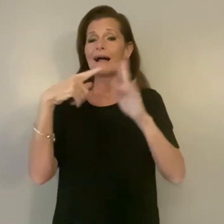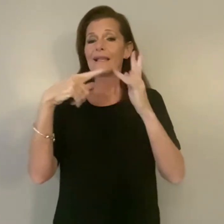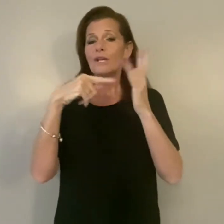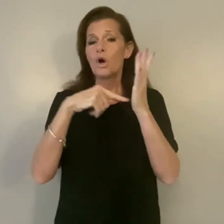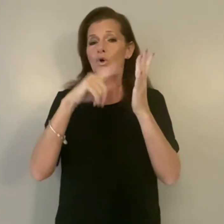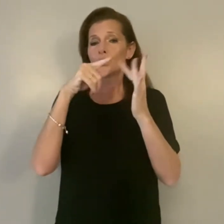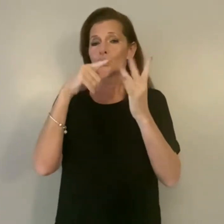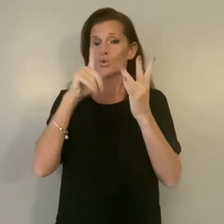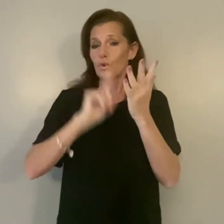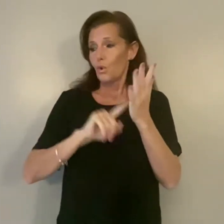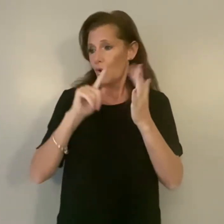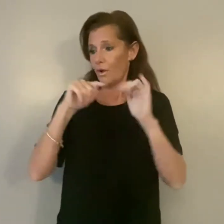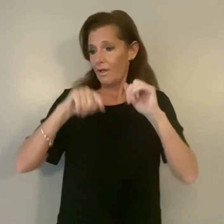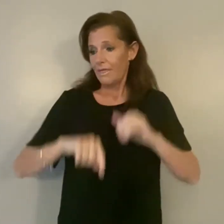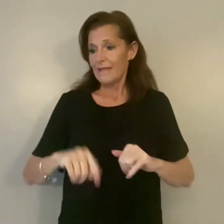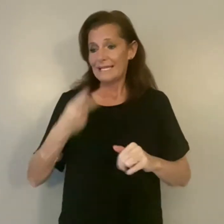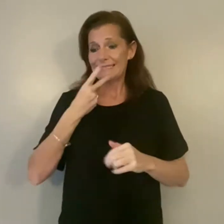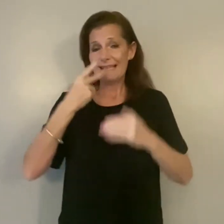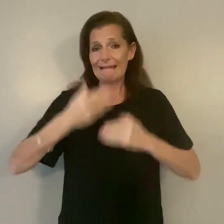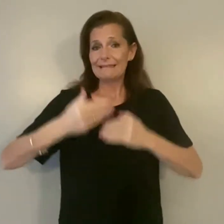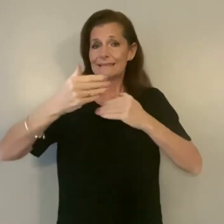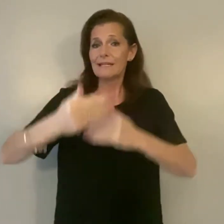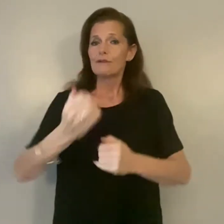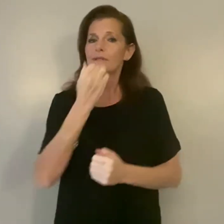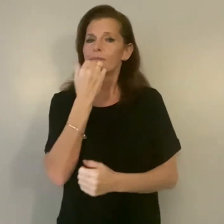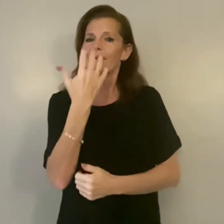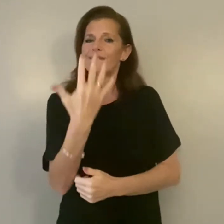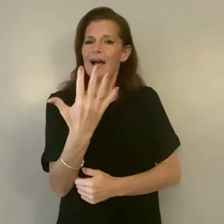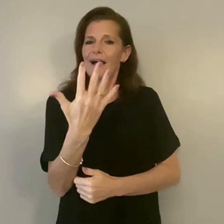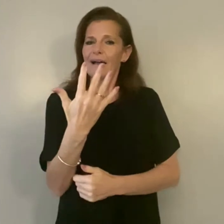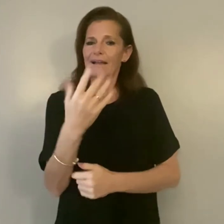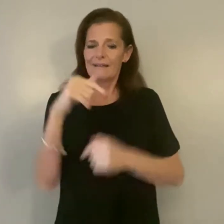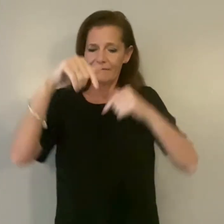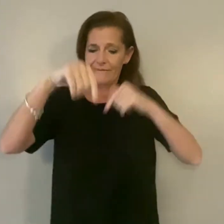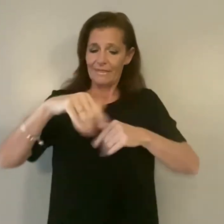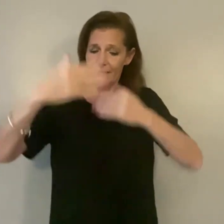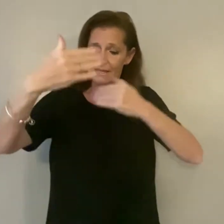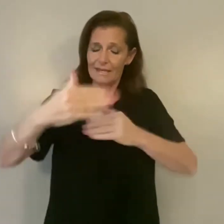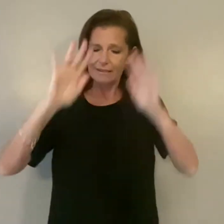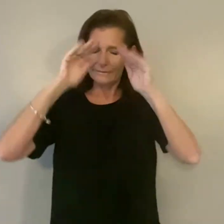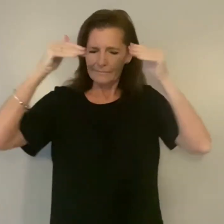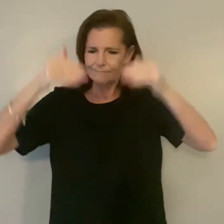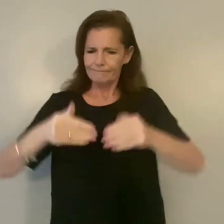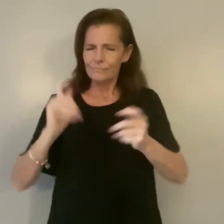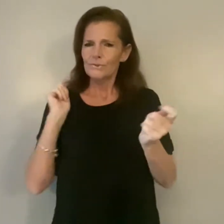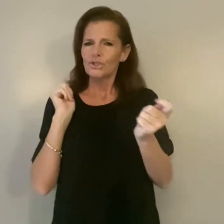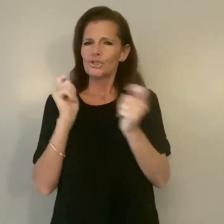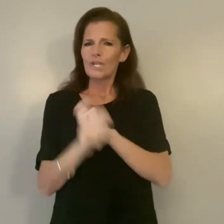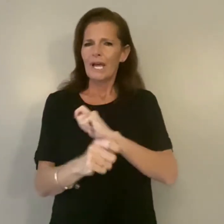And this is episode five of series two. This season is all about remaking and remodeling